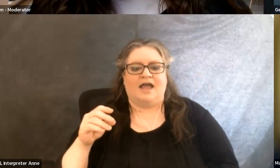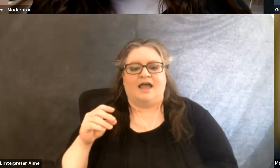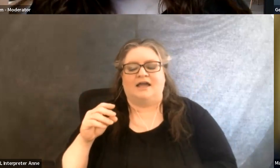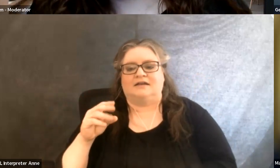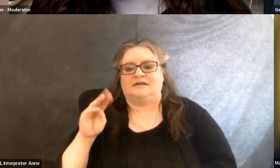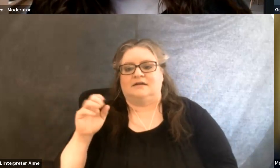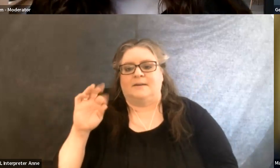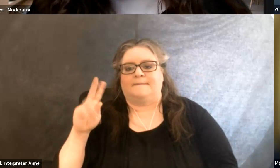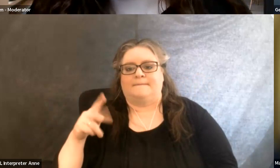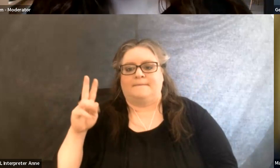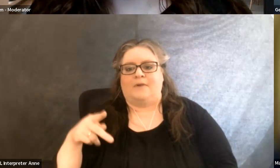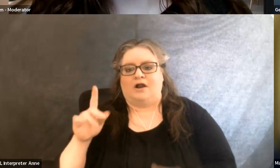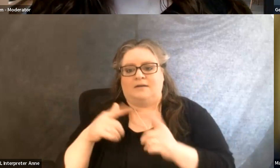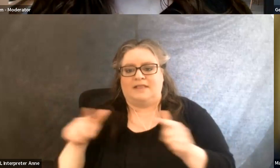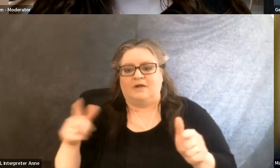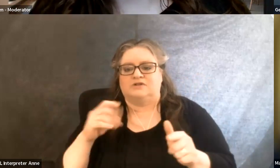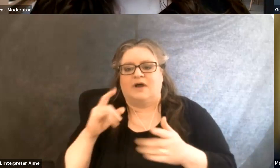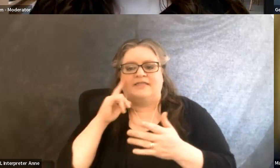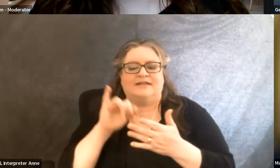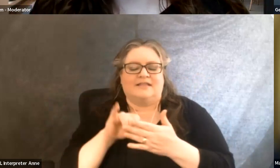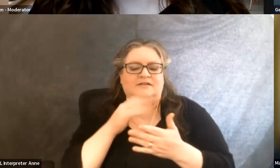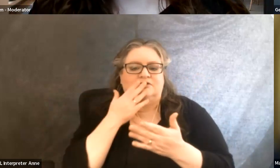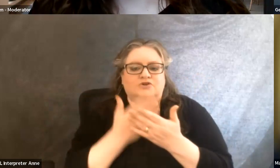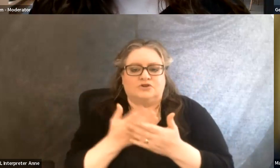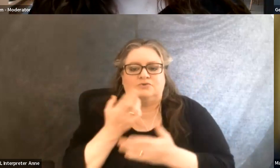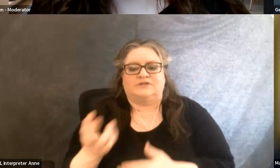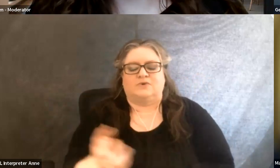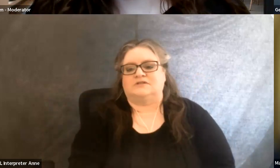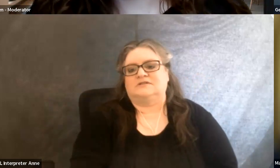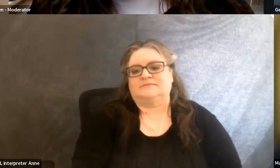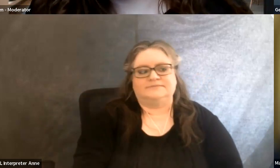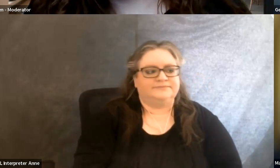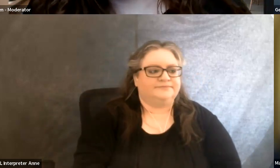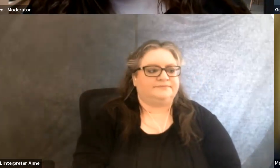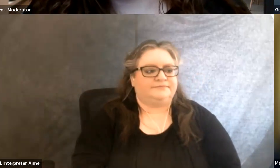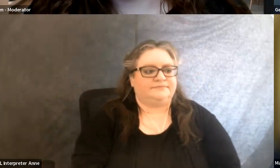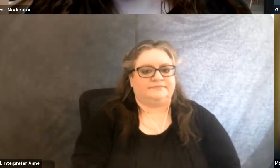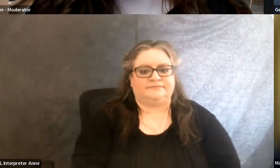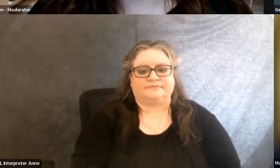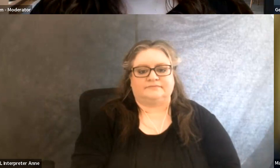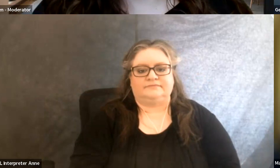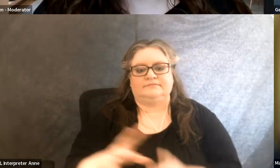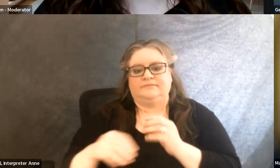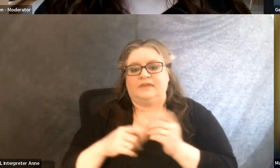so I think that's a very good resource. Maureen: WeCo has some stuff in their library too